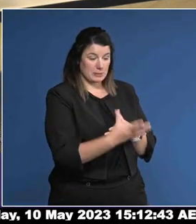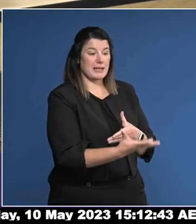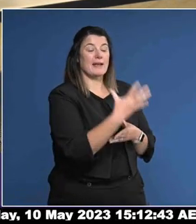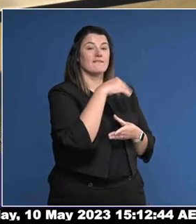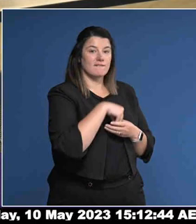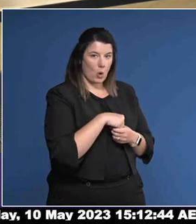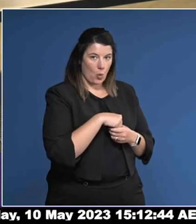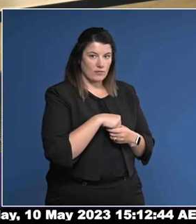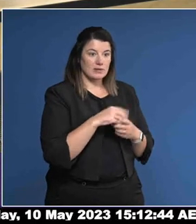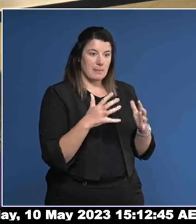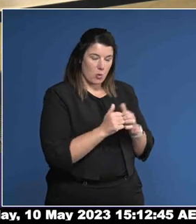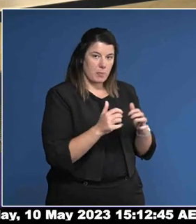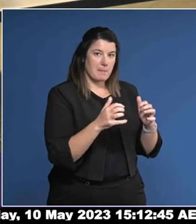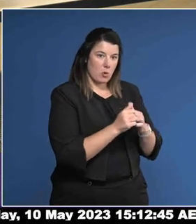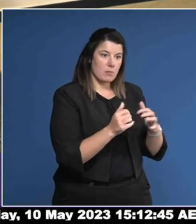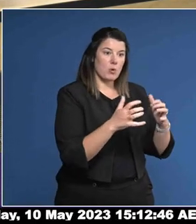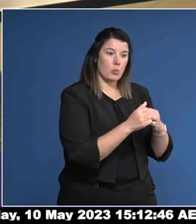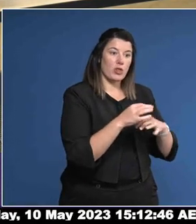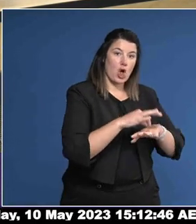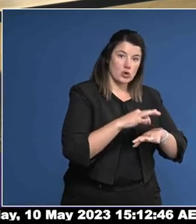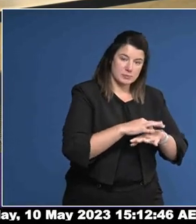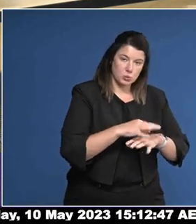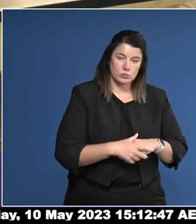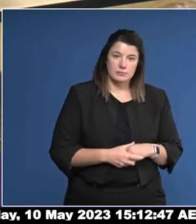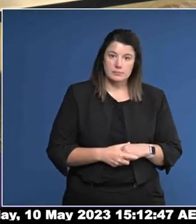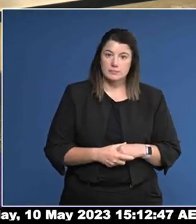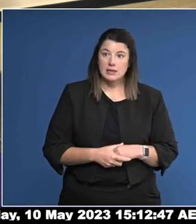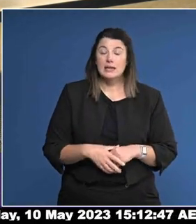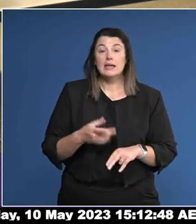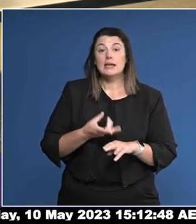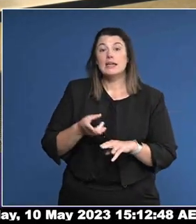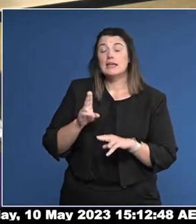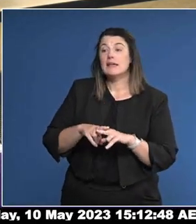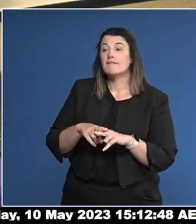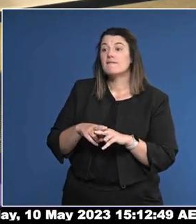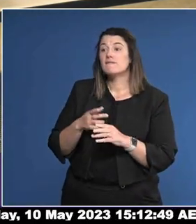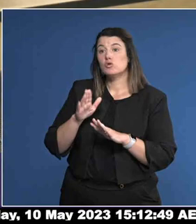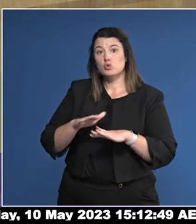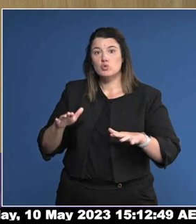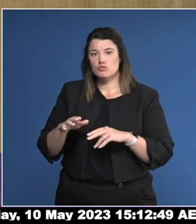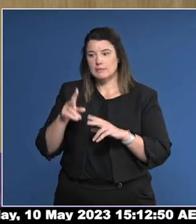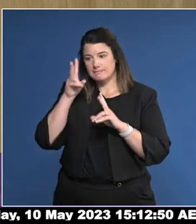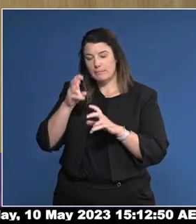In cases where children are flagged of being at risk or there is a suspicion that